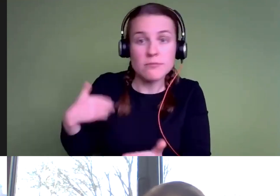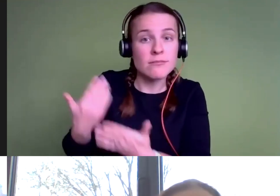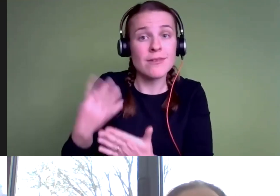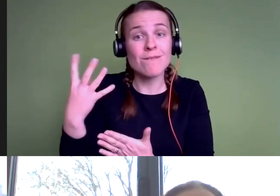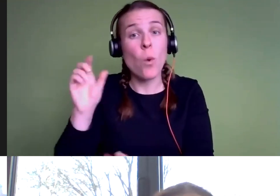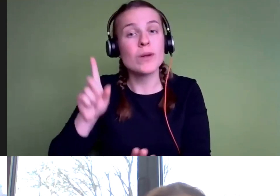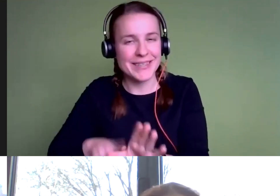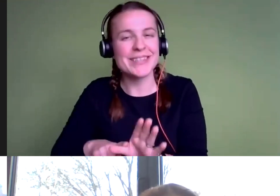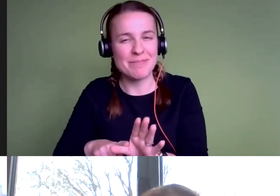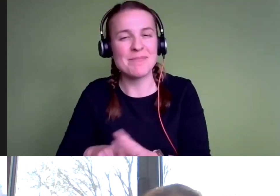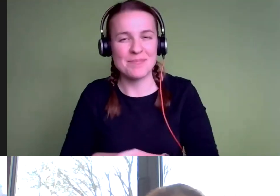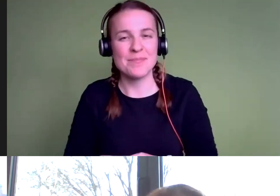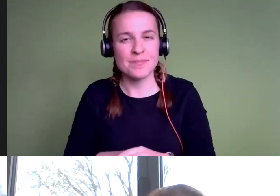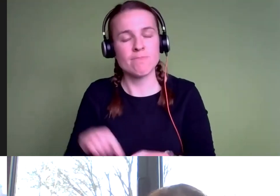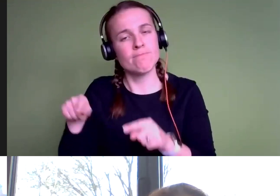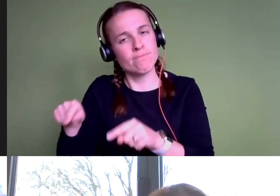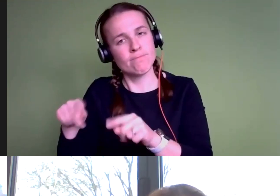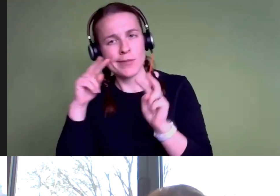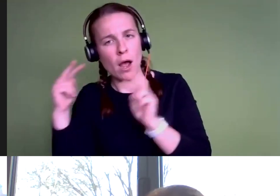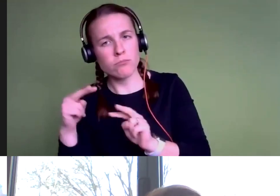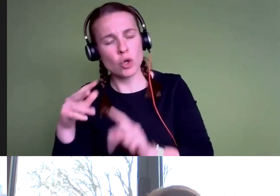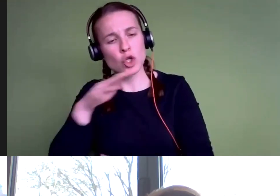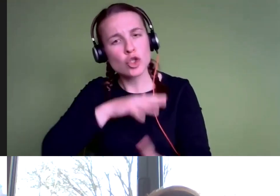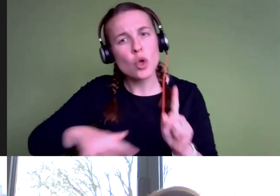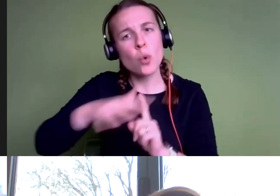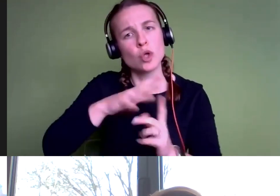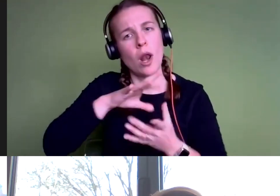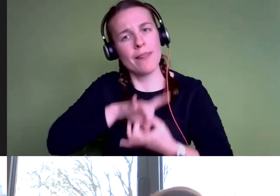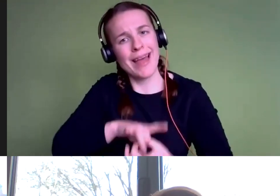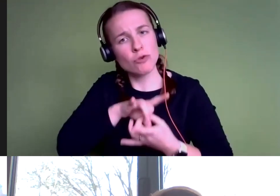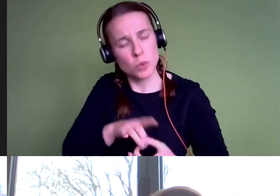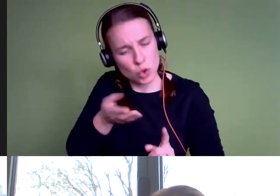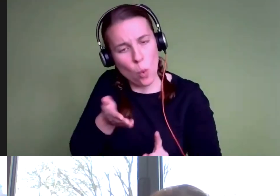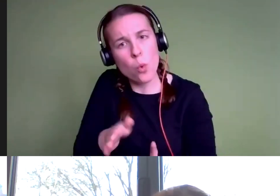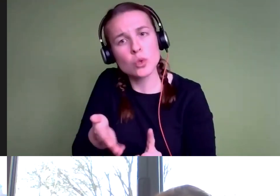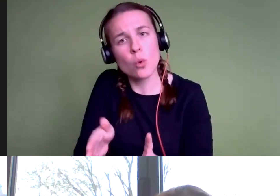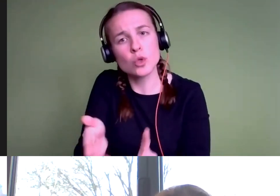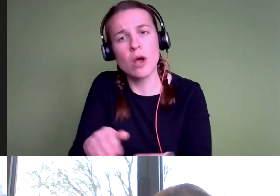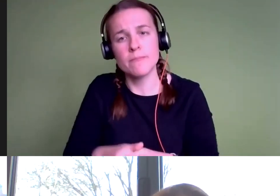Thrive personally has 40 years experience